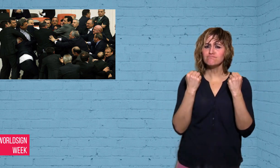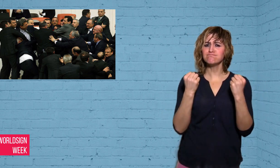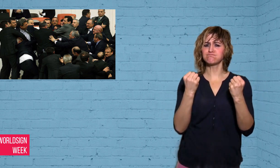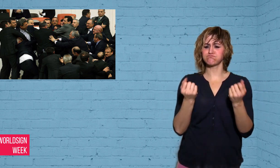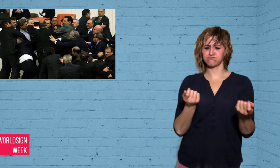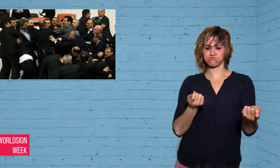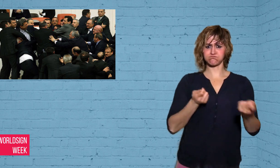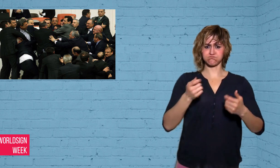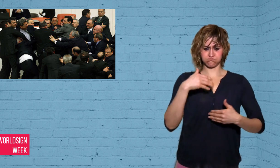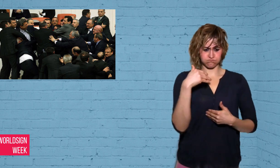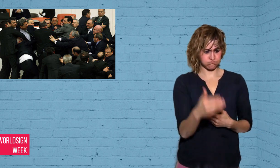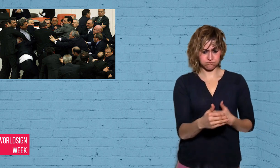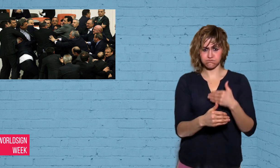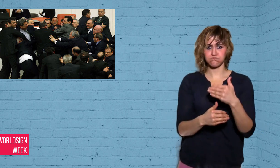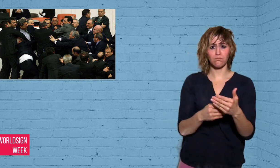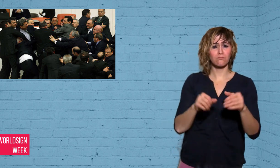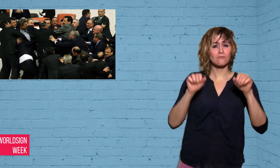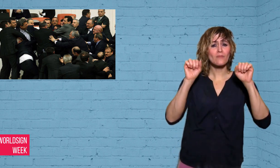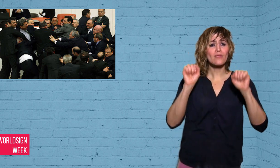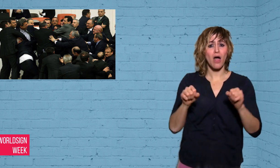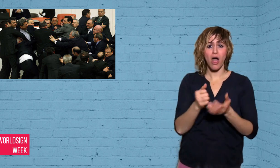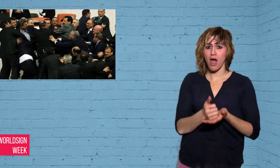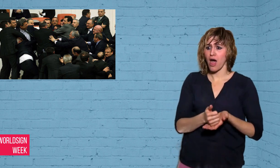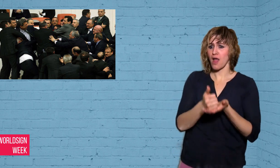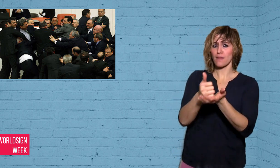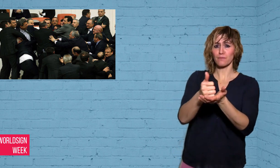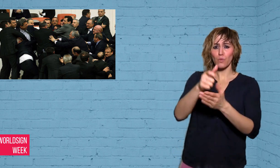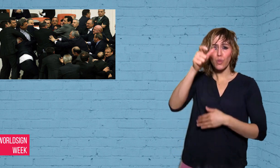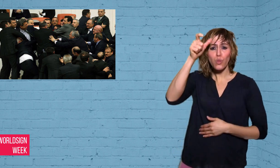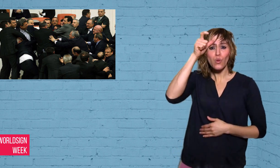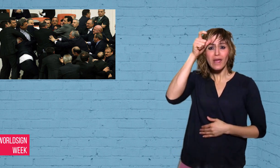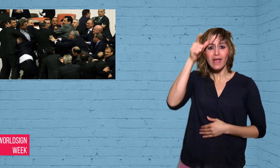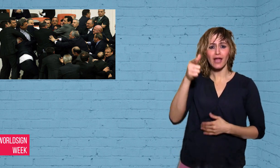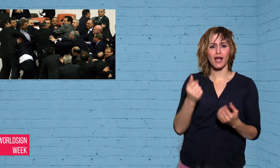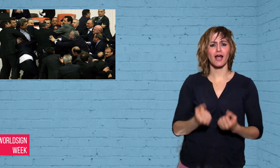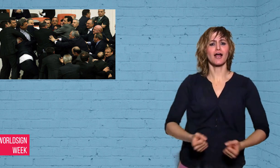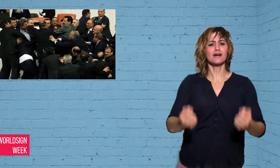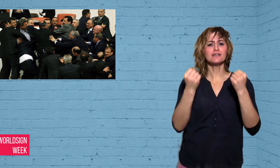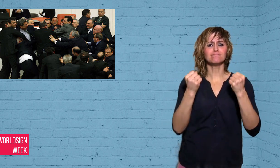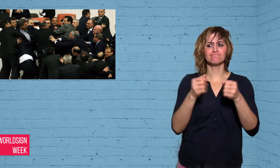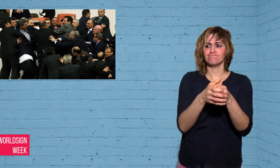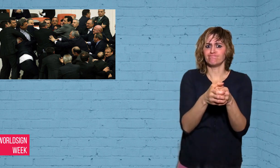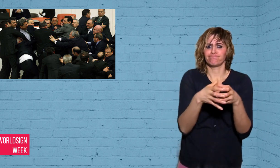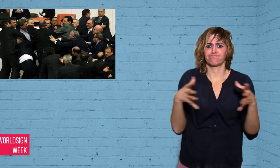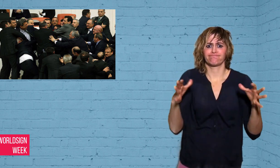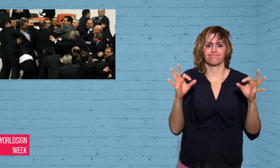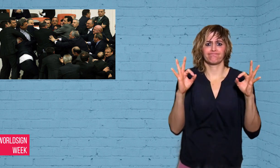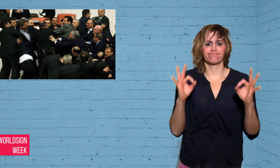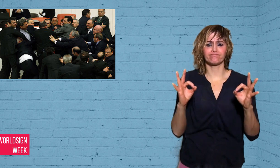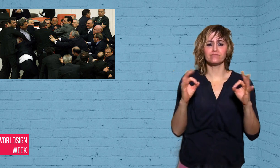His Prime Minister agreed, saying “Two